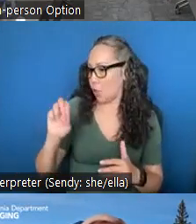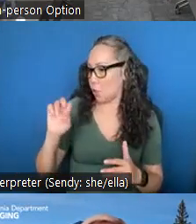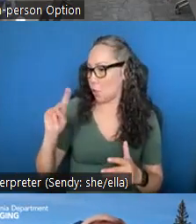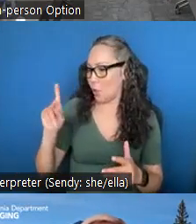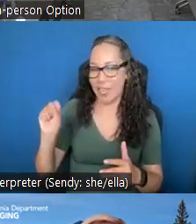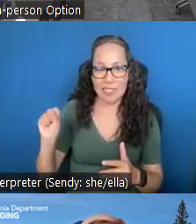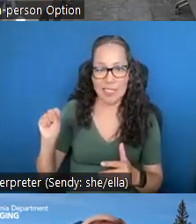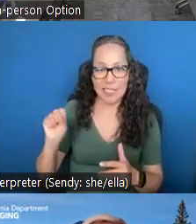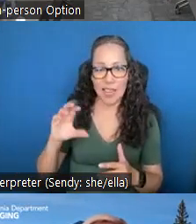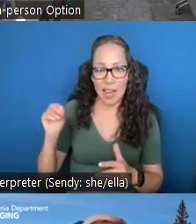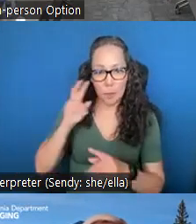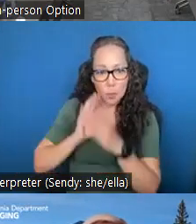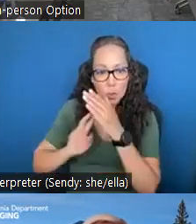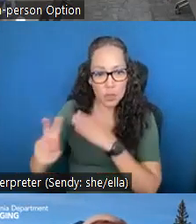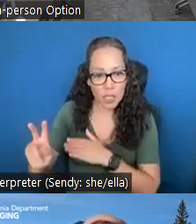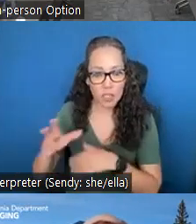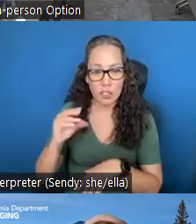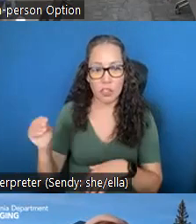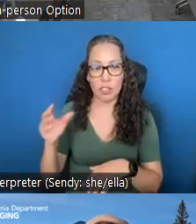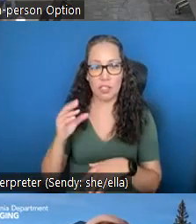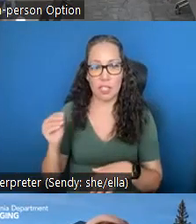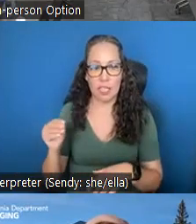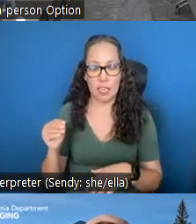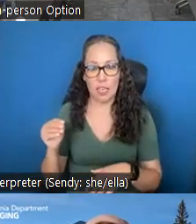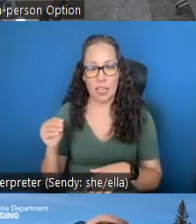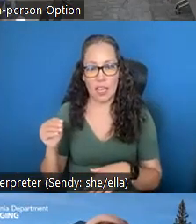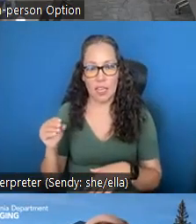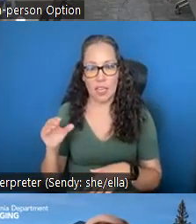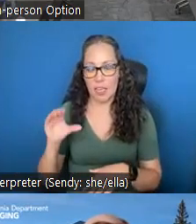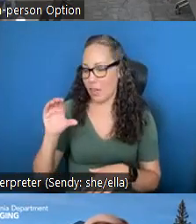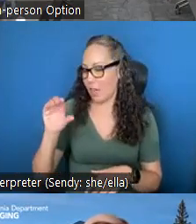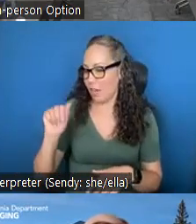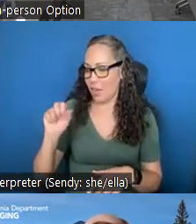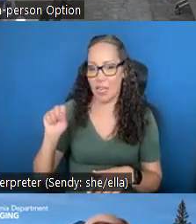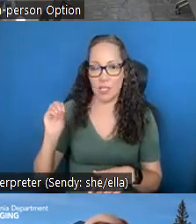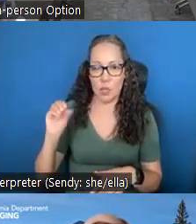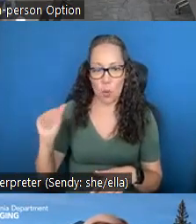there at the bottom the cassoa data and we have hosted webinars as each piece of the stakeholder